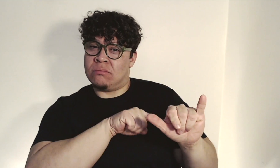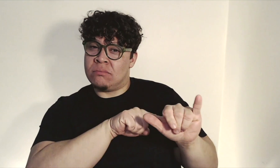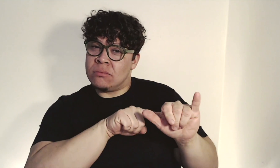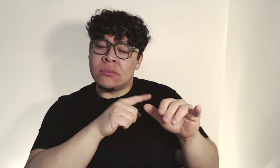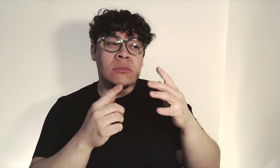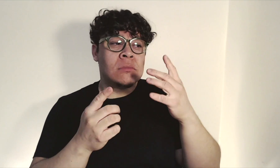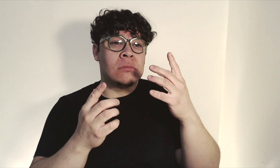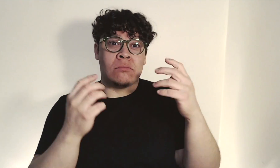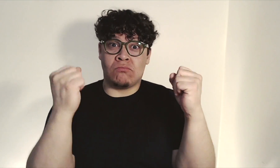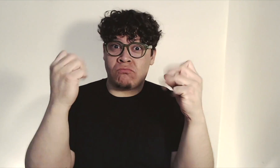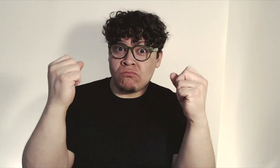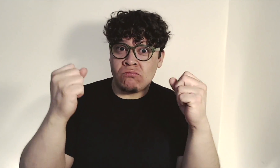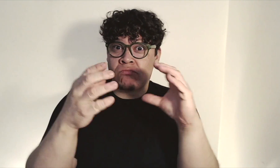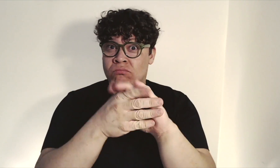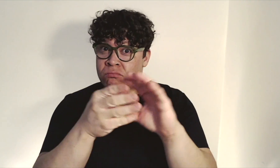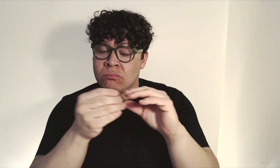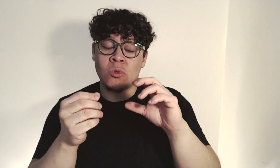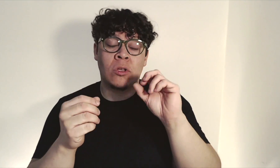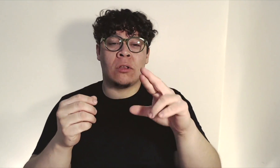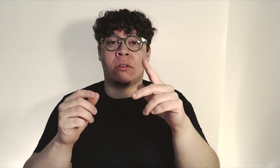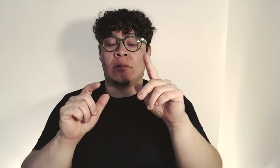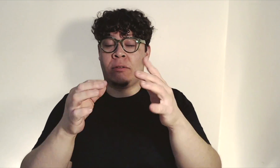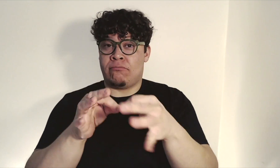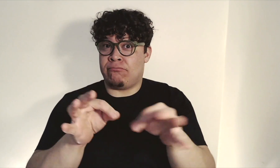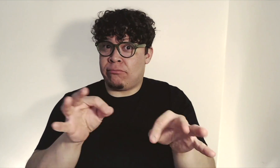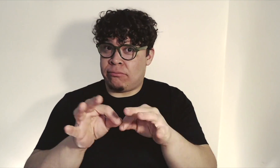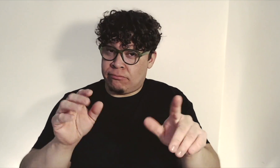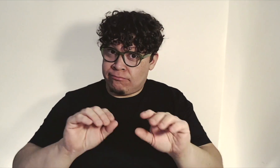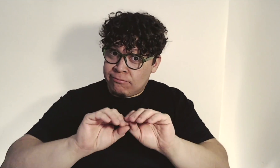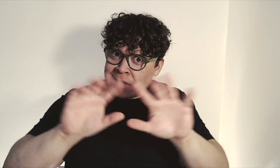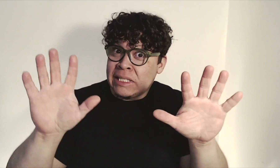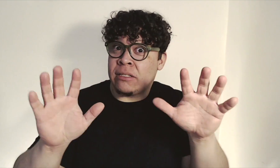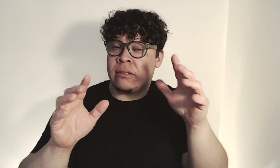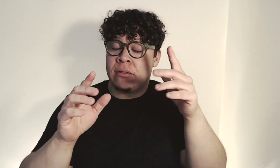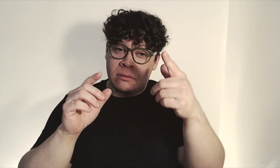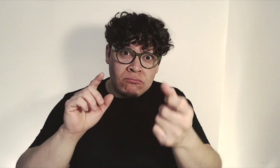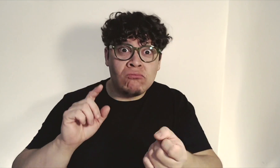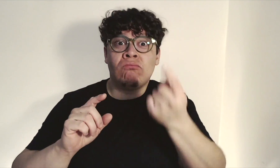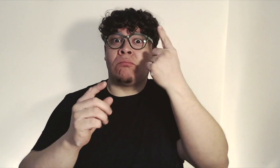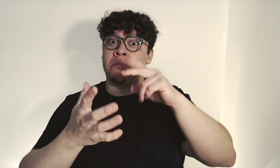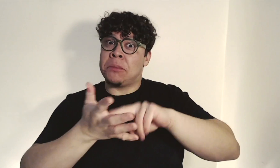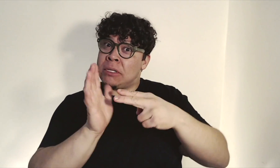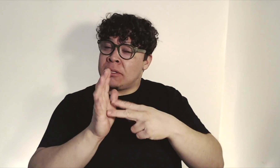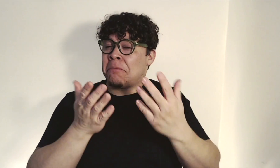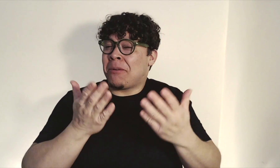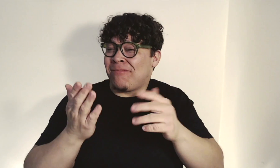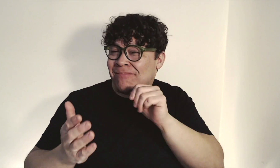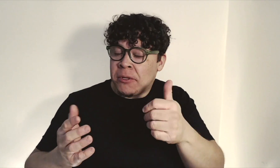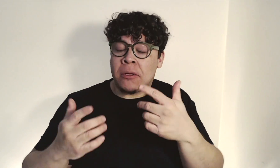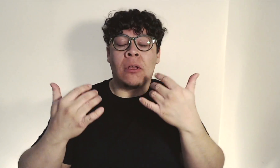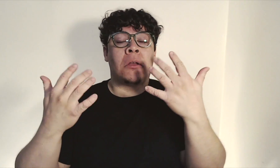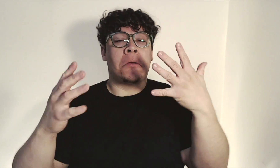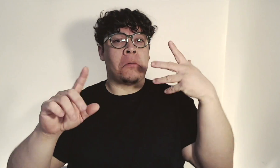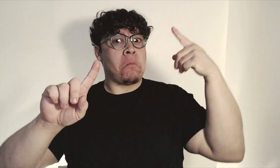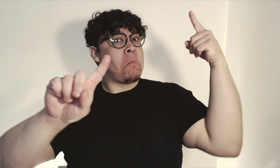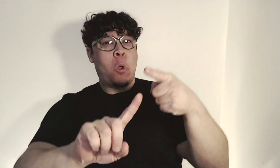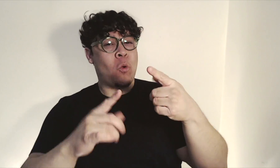We understand that sometimes our message may not reach you individually or that English text isn't accessible for everybody.